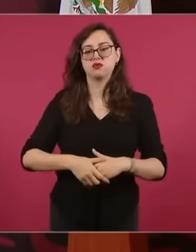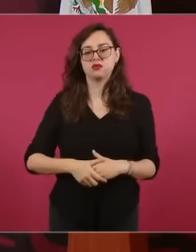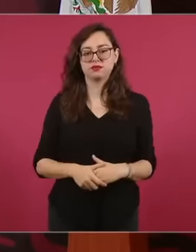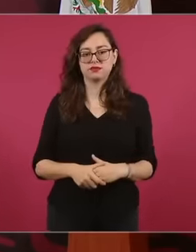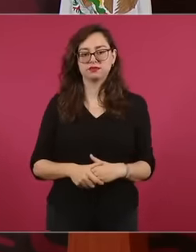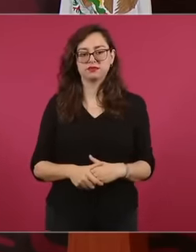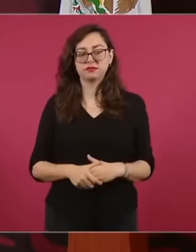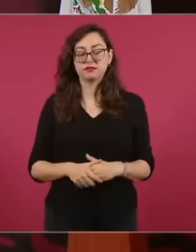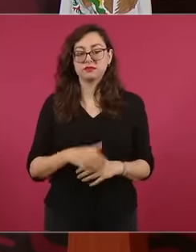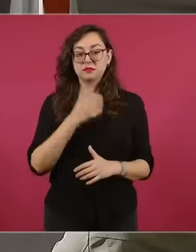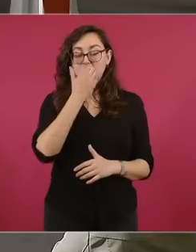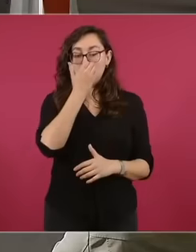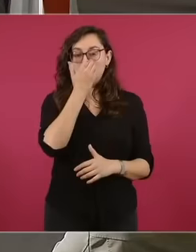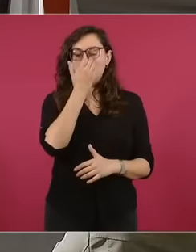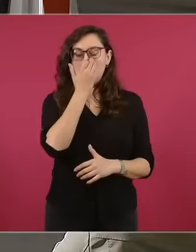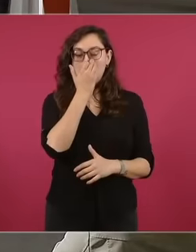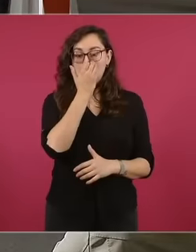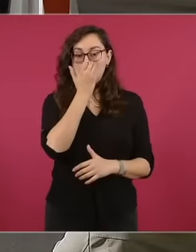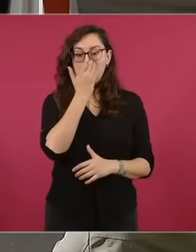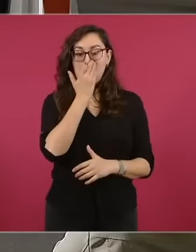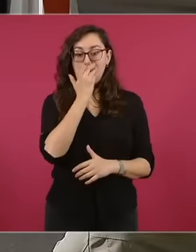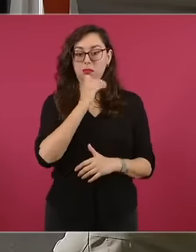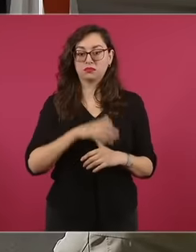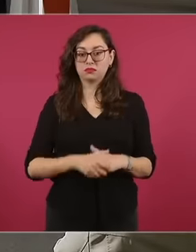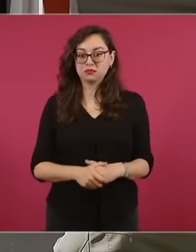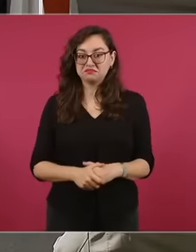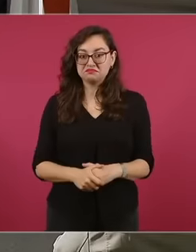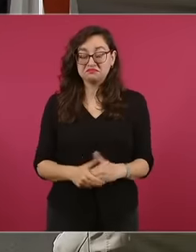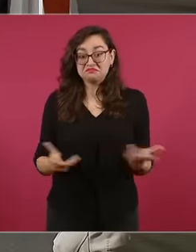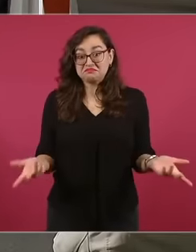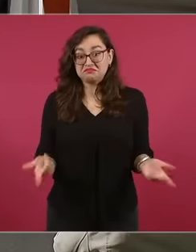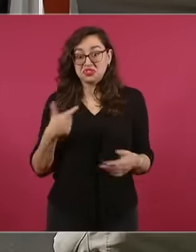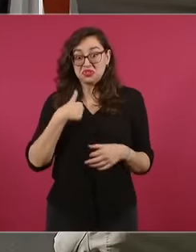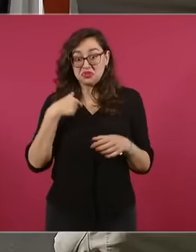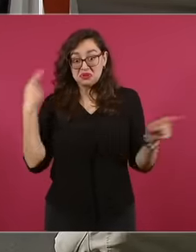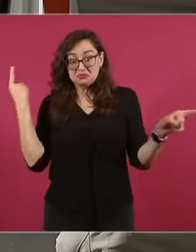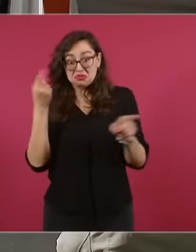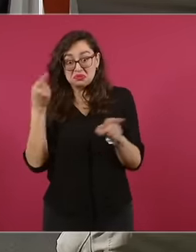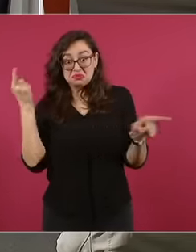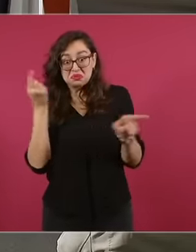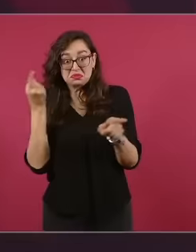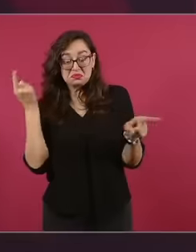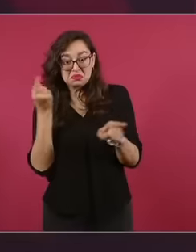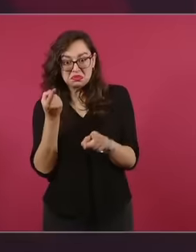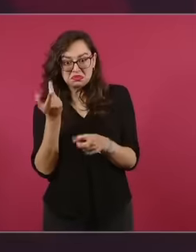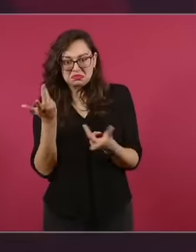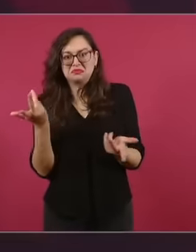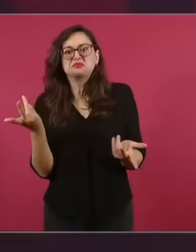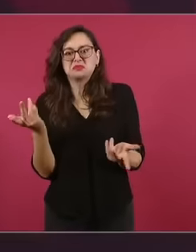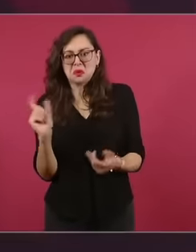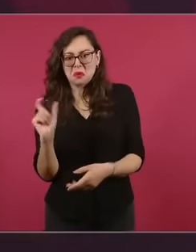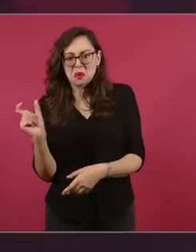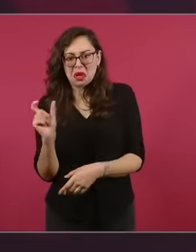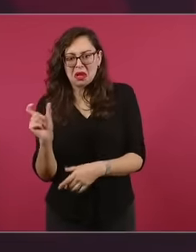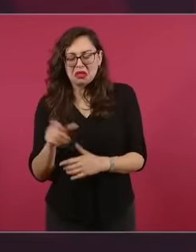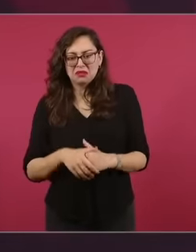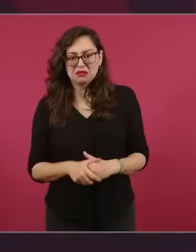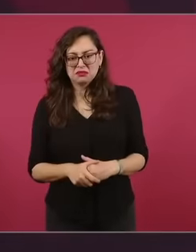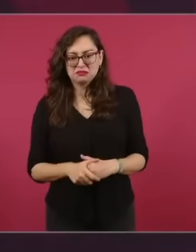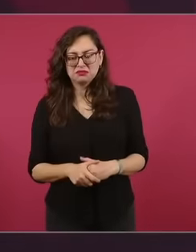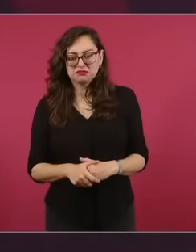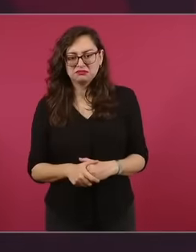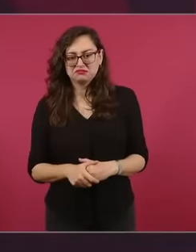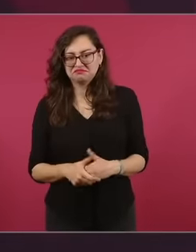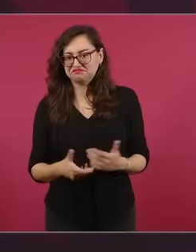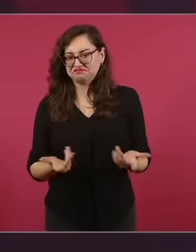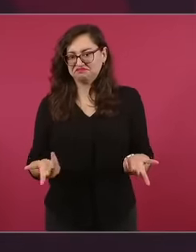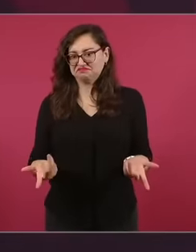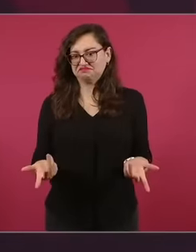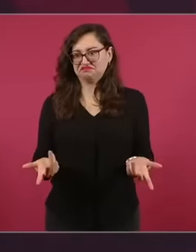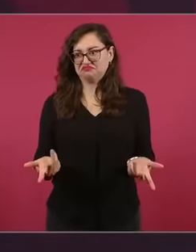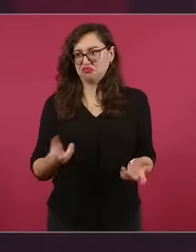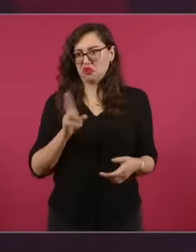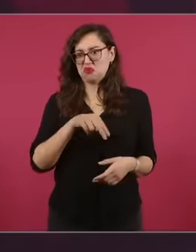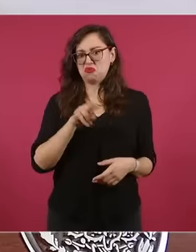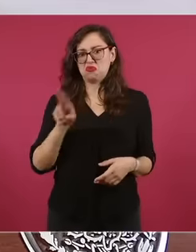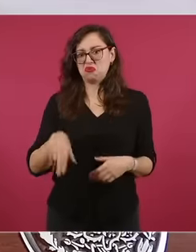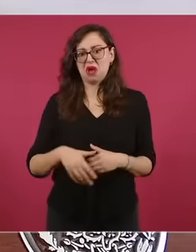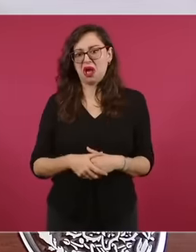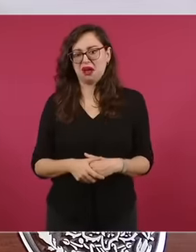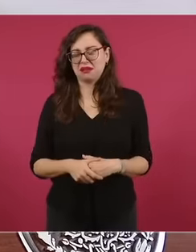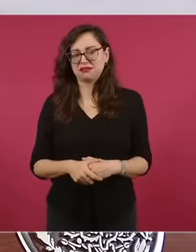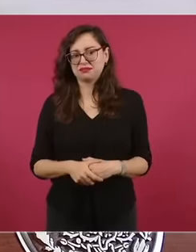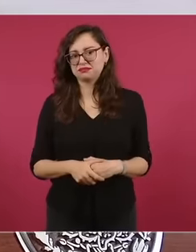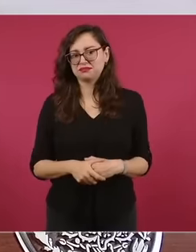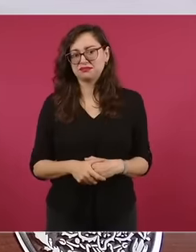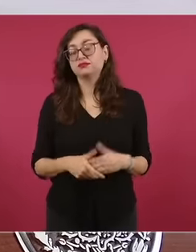I haven't insulted him. The only thing I've done is point him out as a journalist at the service